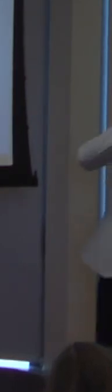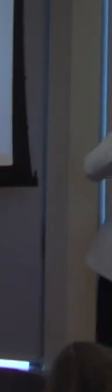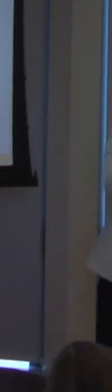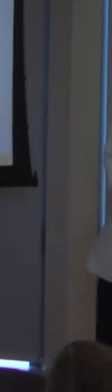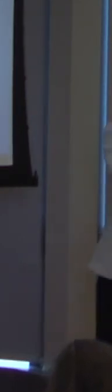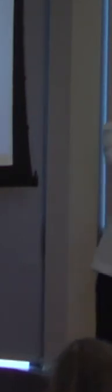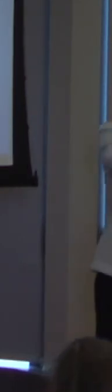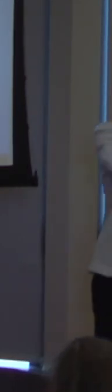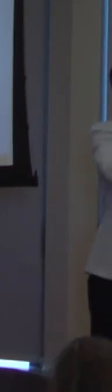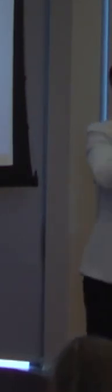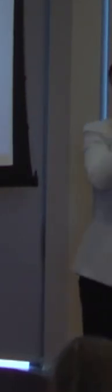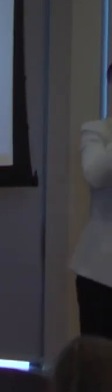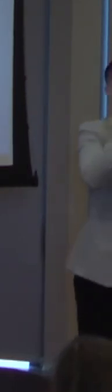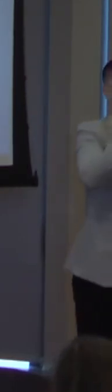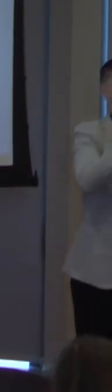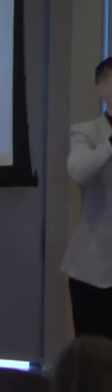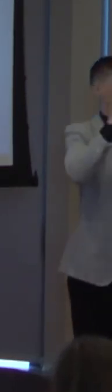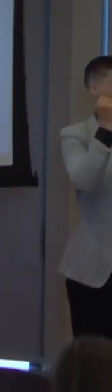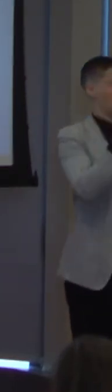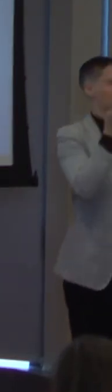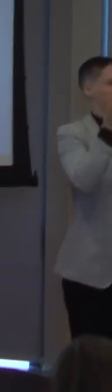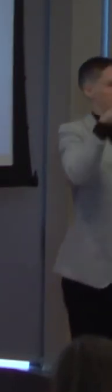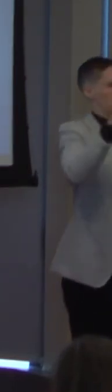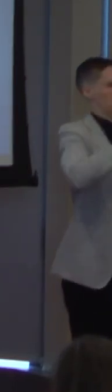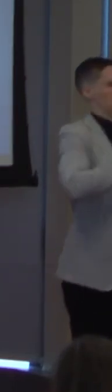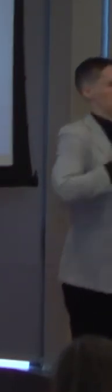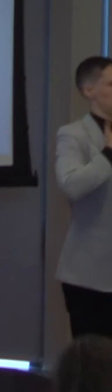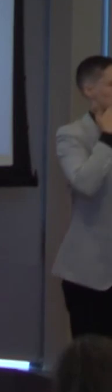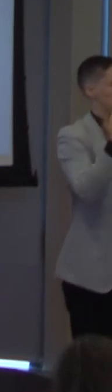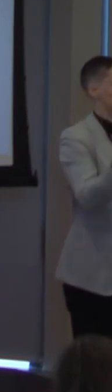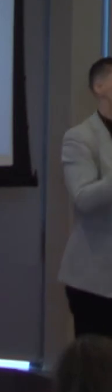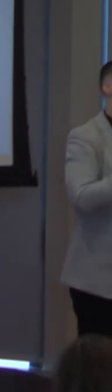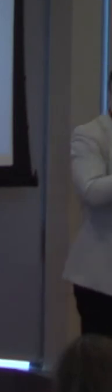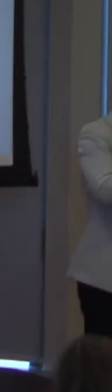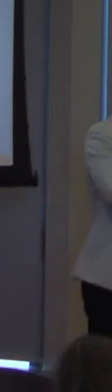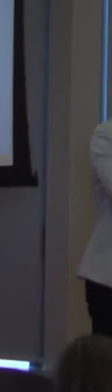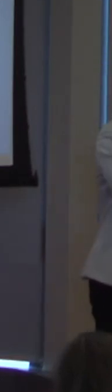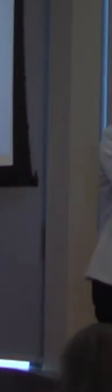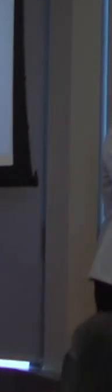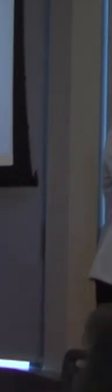whom are my best friends, and they really help out. And then my friends and family, they're always my biggest supporters.